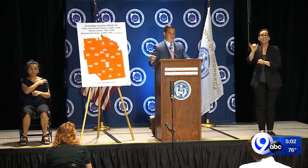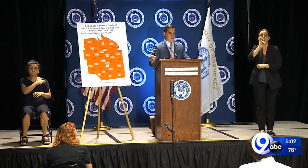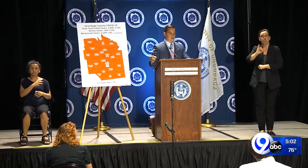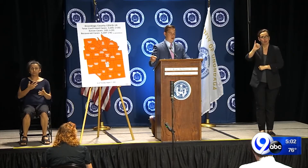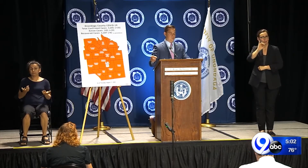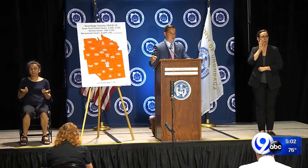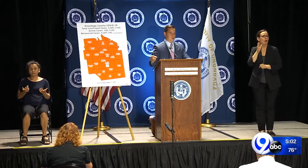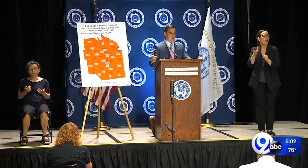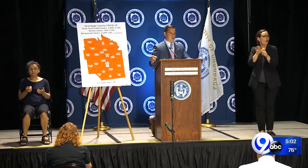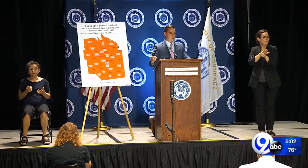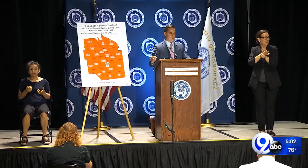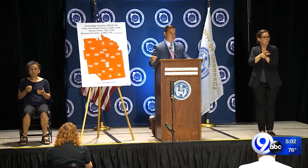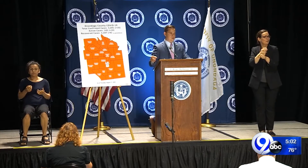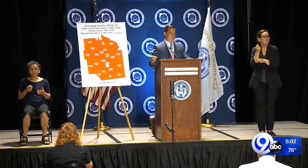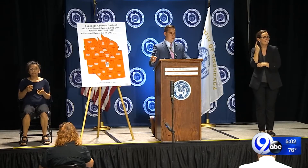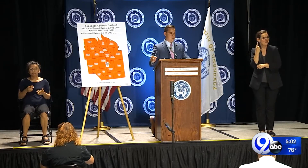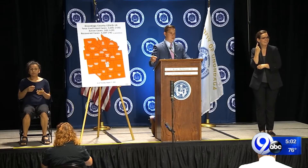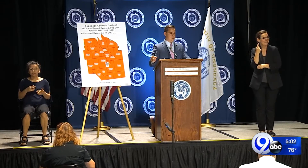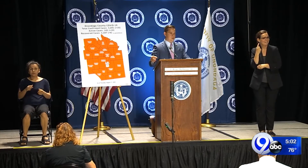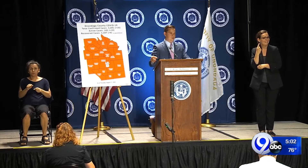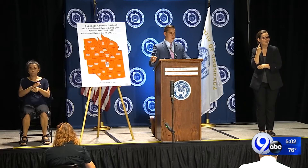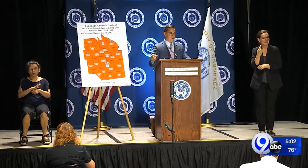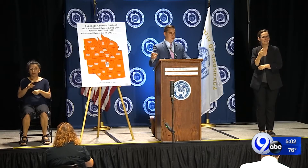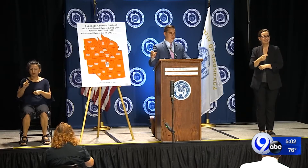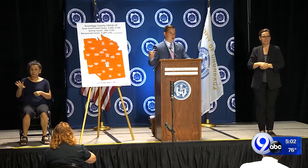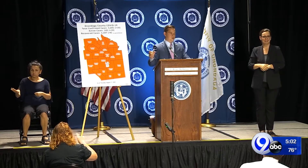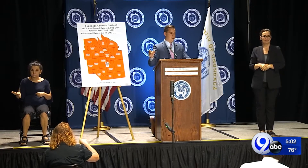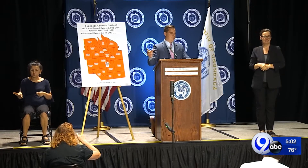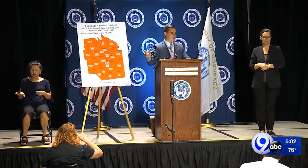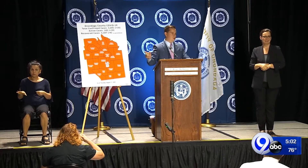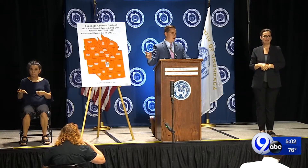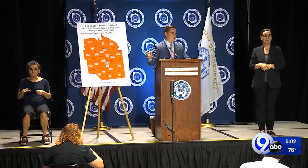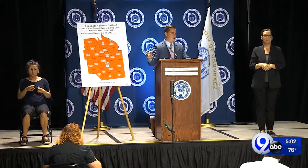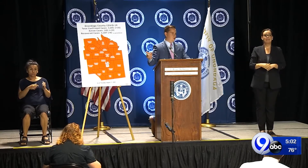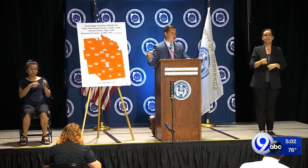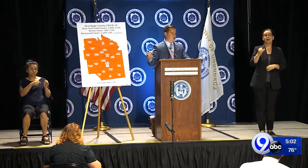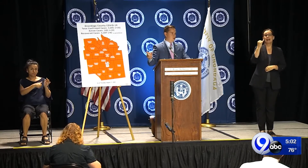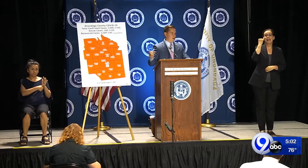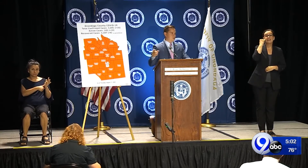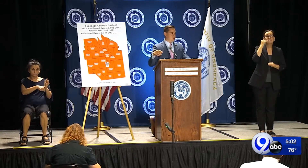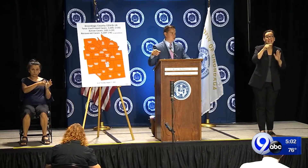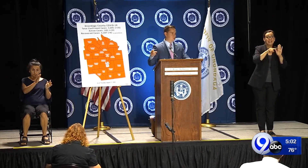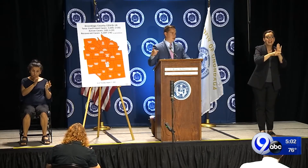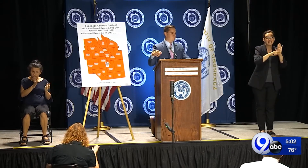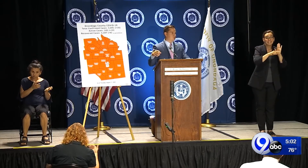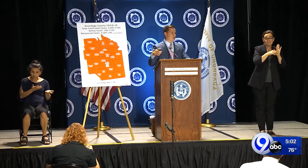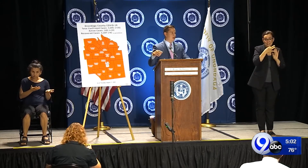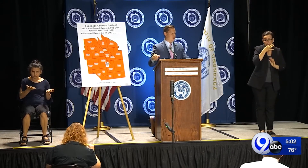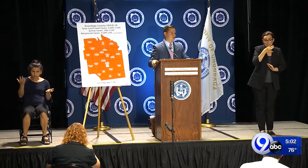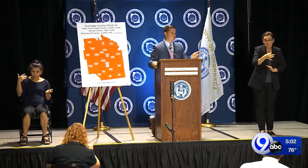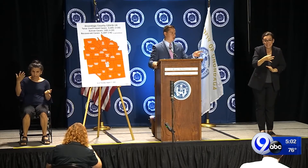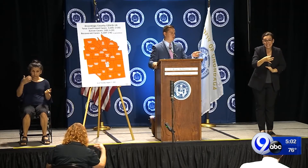to get a covid test, what CDC is setting up is giving the insurance companies cover not to